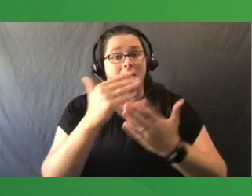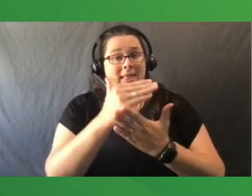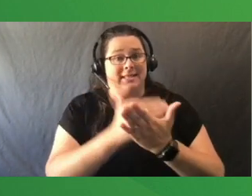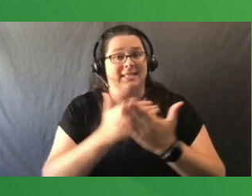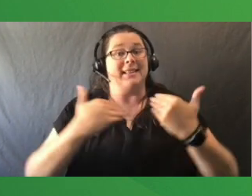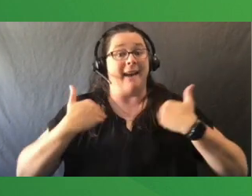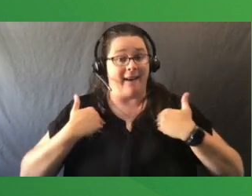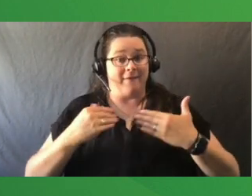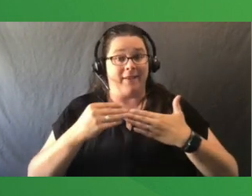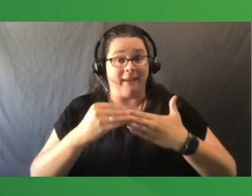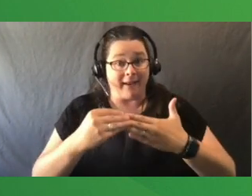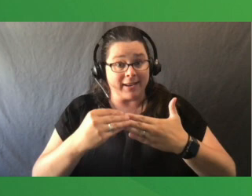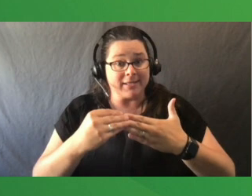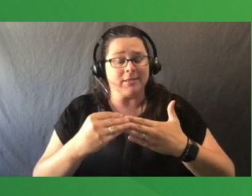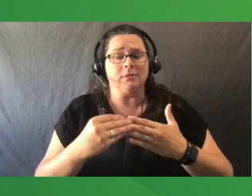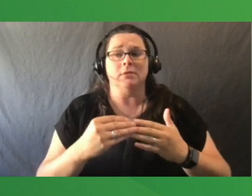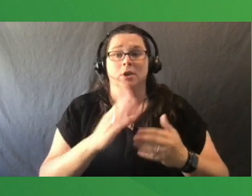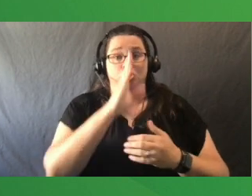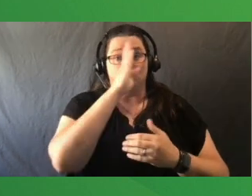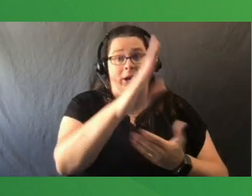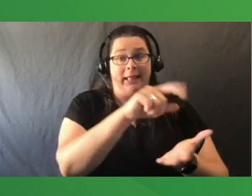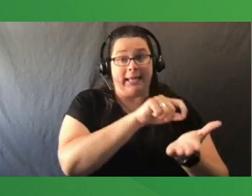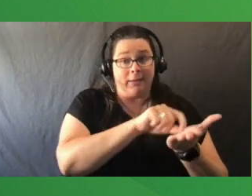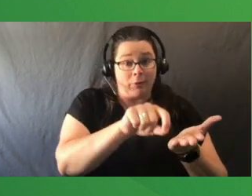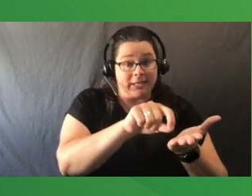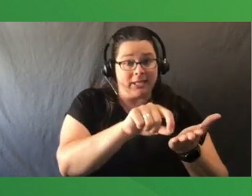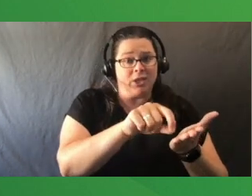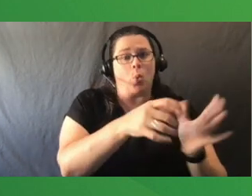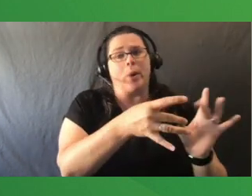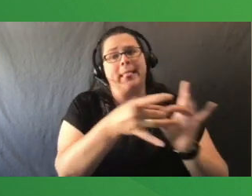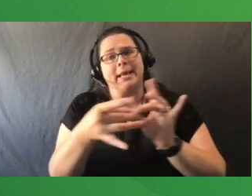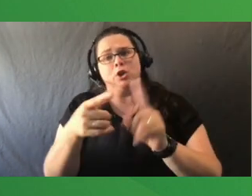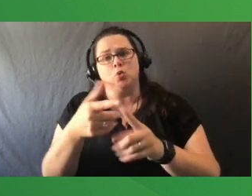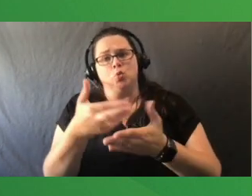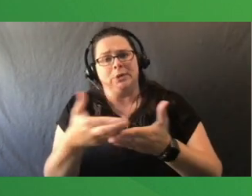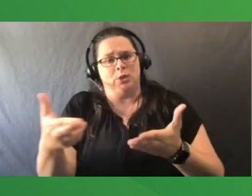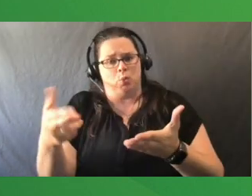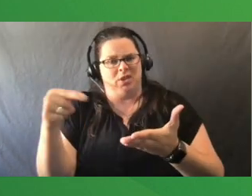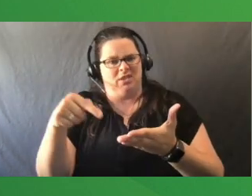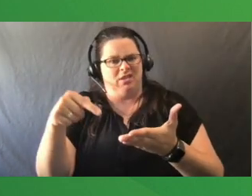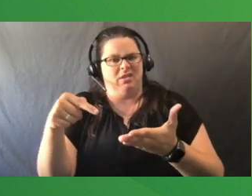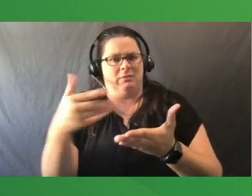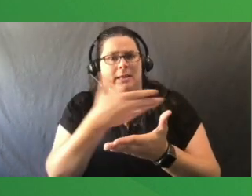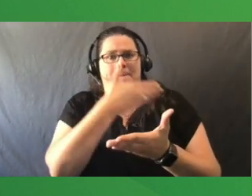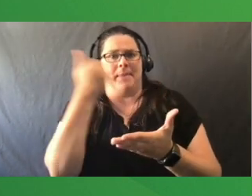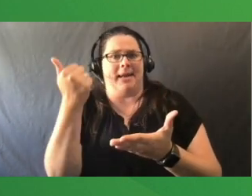directly written in or we link out to resources about the best ways to frame climate change